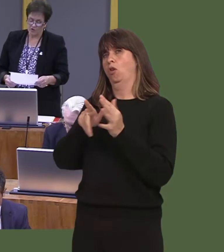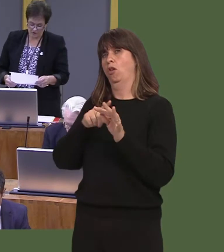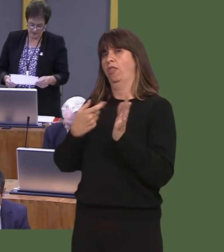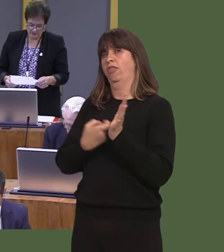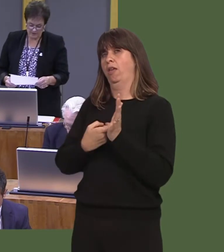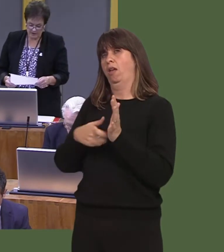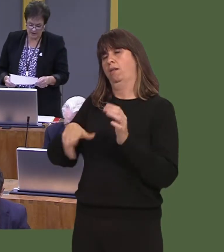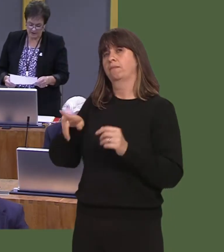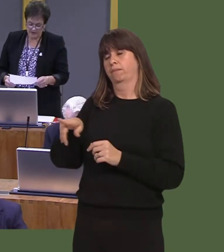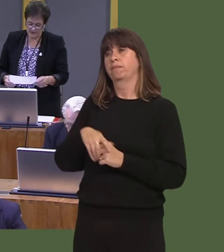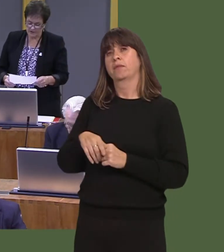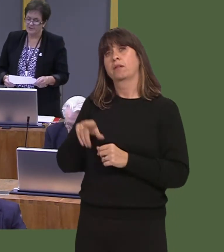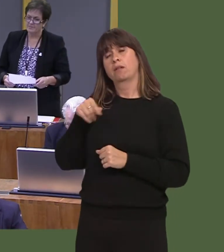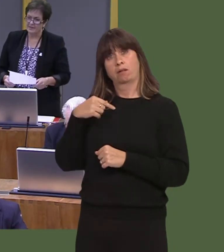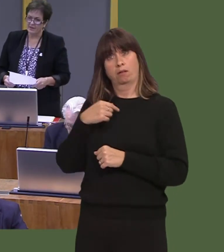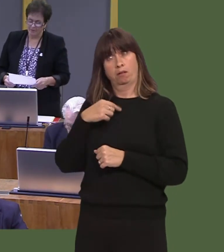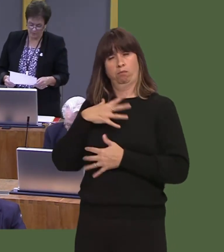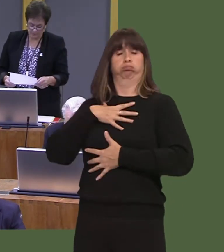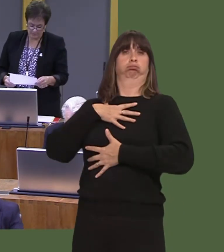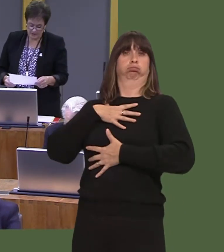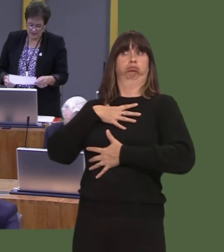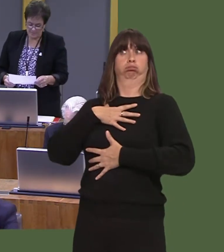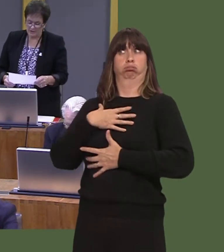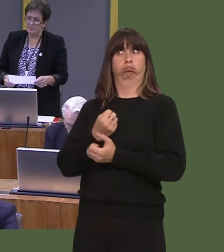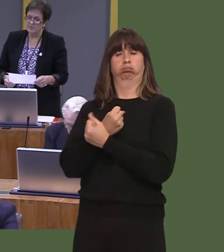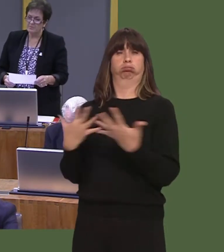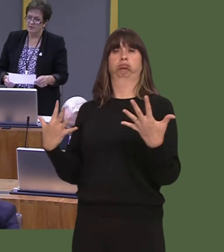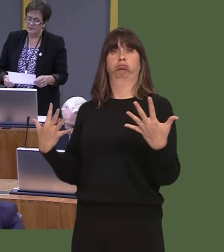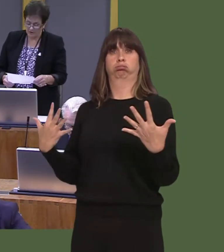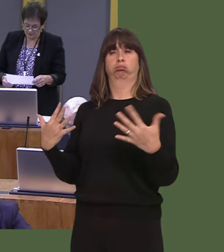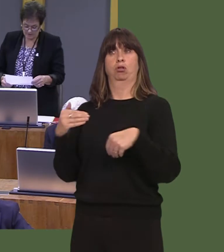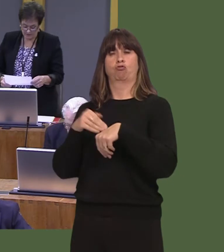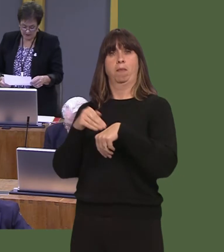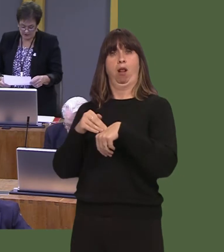struck by the high incidences of mental health problems amongst people in parts of our criminal